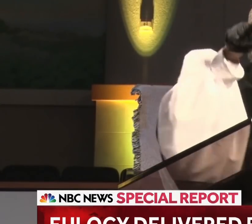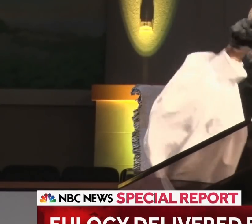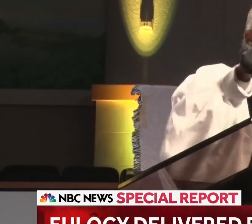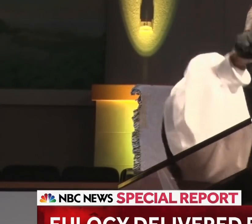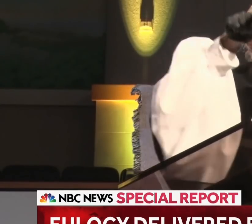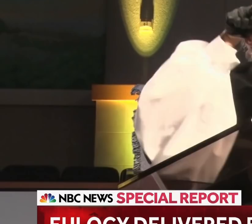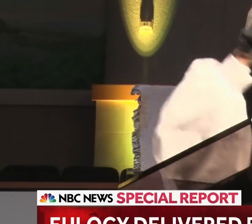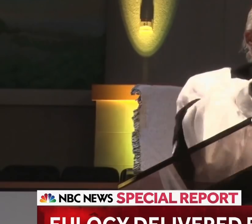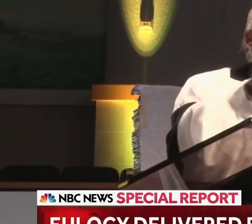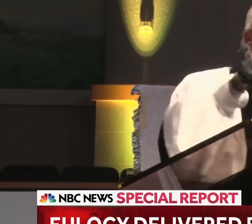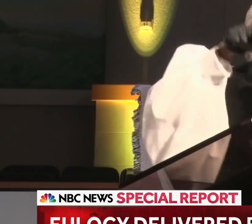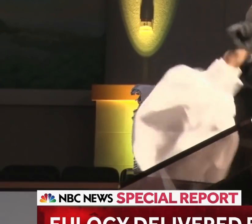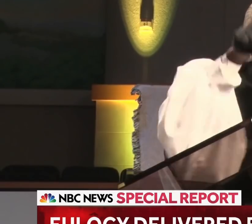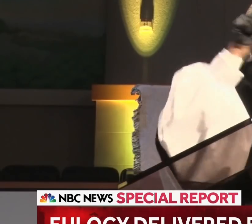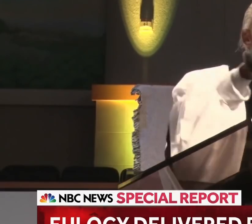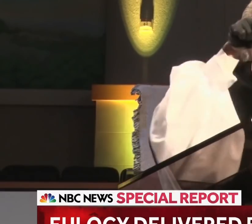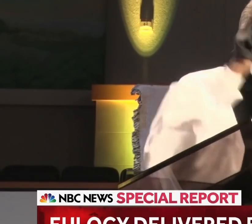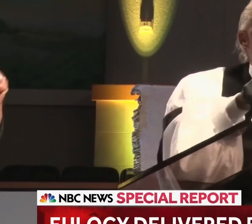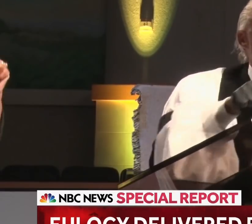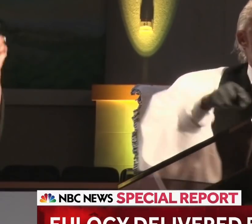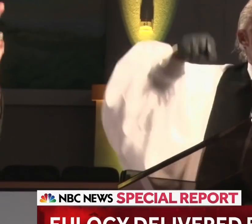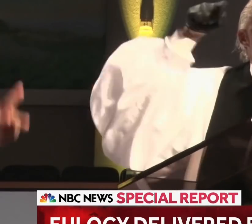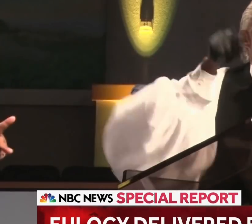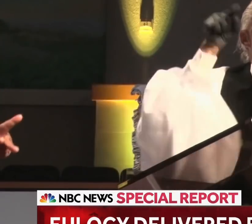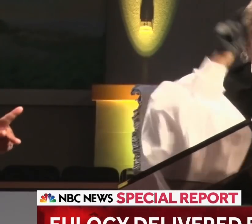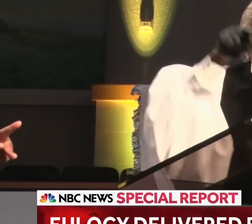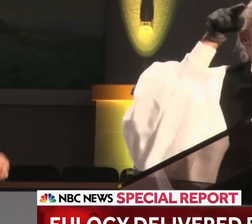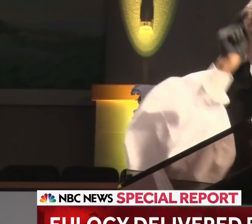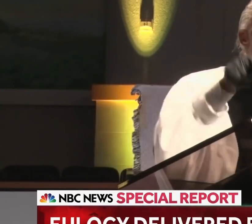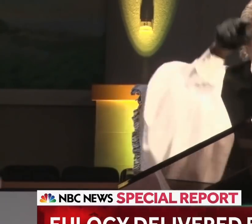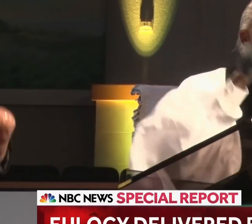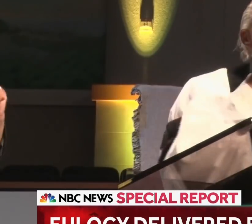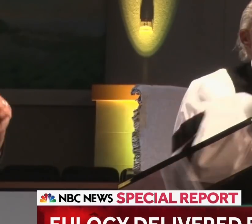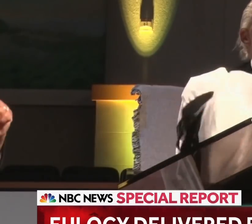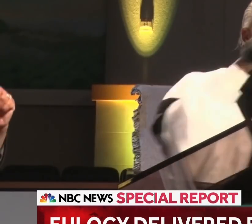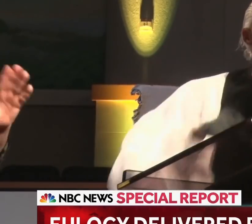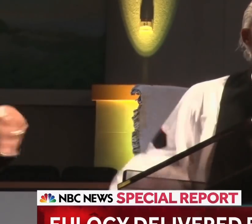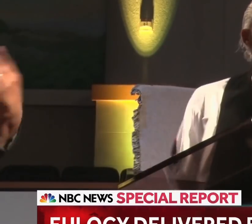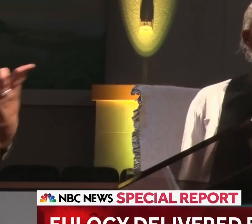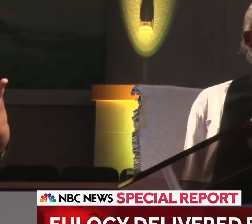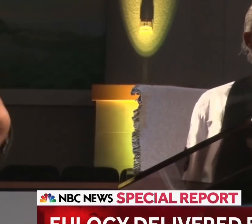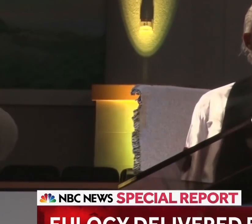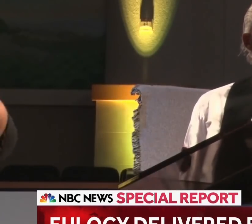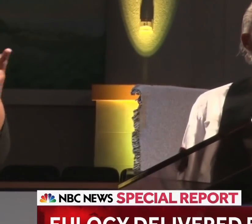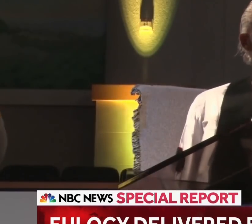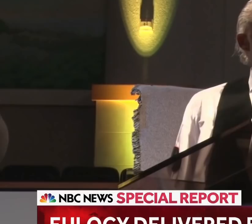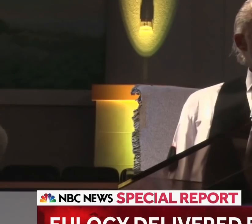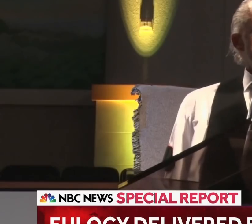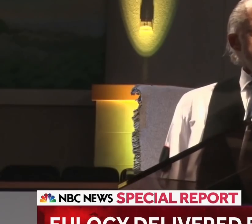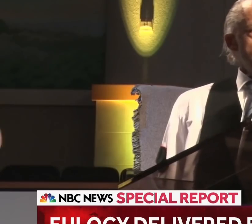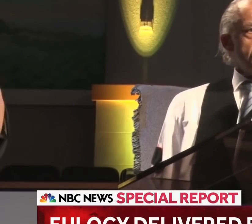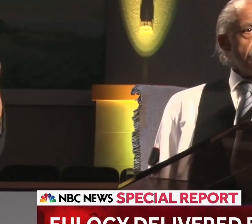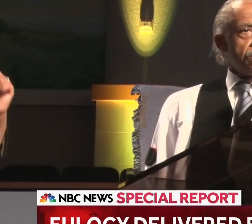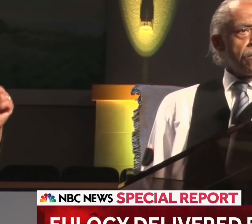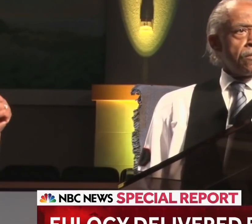BREATH IS SANCTIFIED. BREATH IS SACRED. YOU DON’T HAVE THE RIGHT TO TAKE